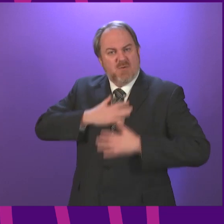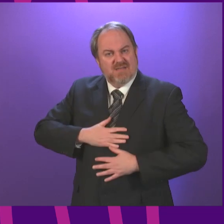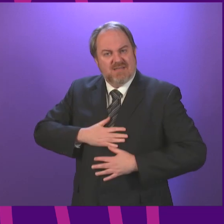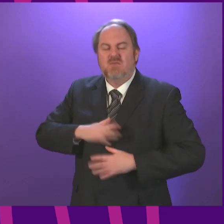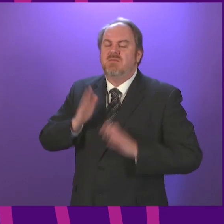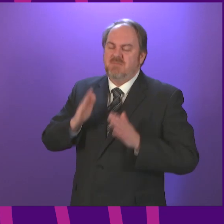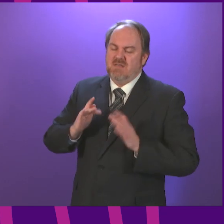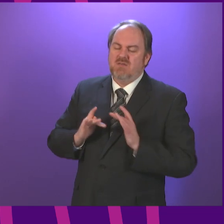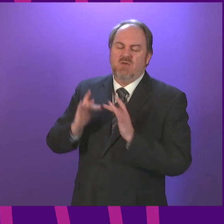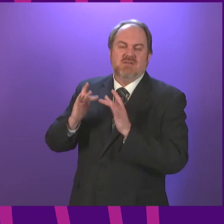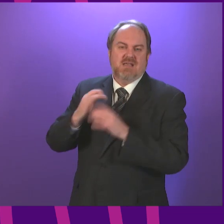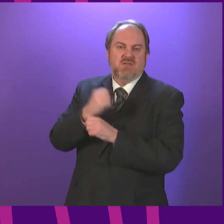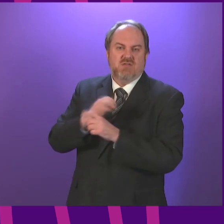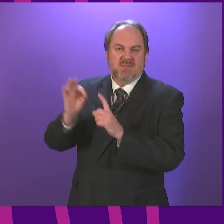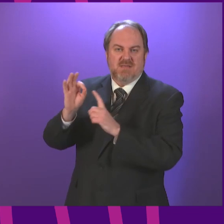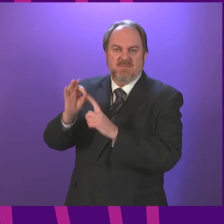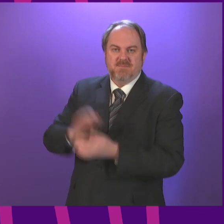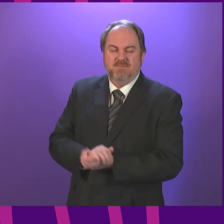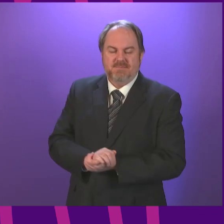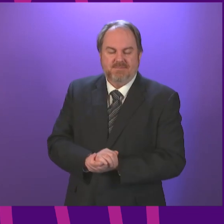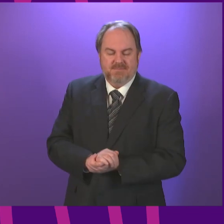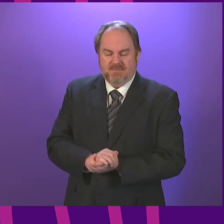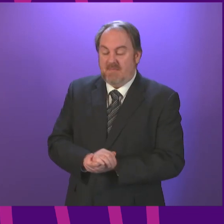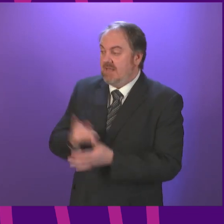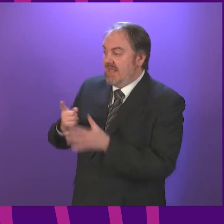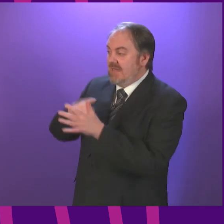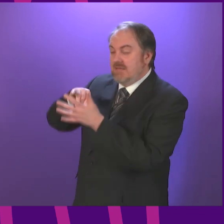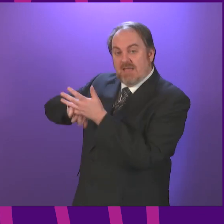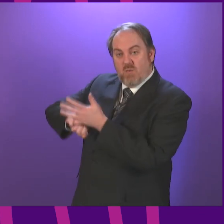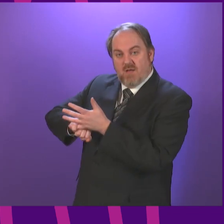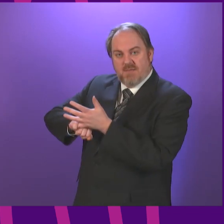Anas Sarwar: MacMillan Cancer Support has said: